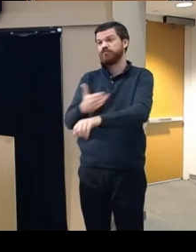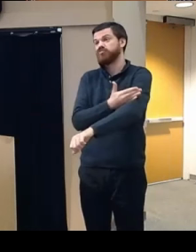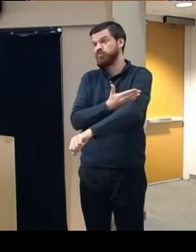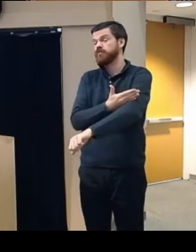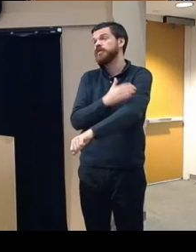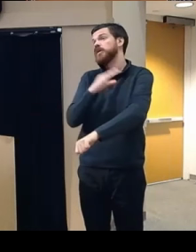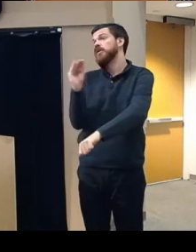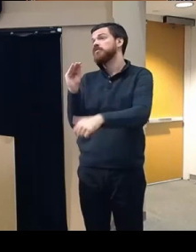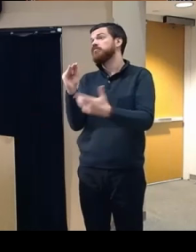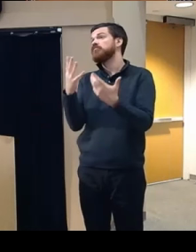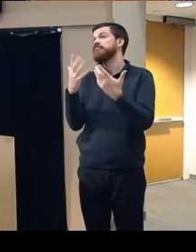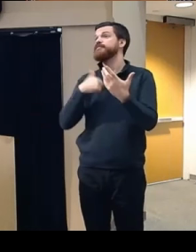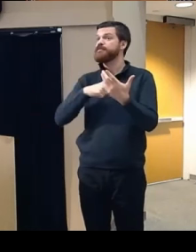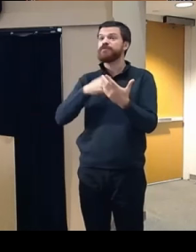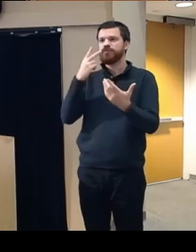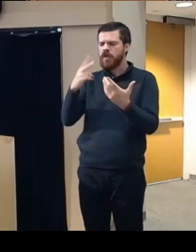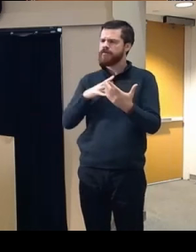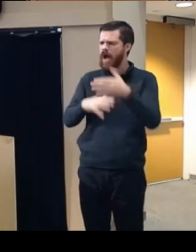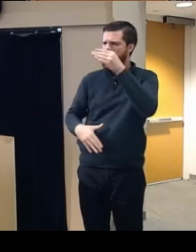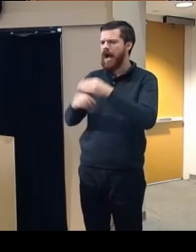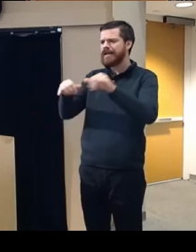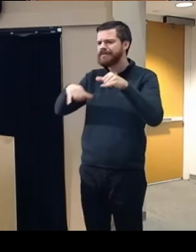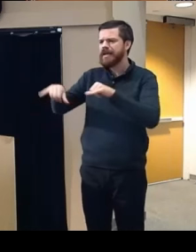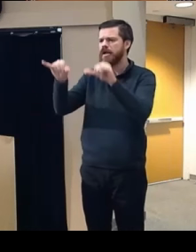definitely you know when we're looking at adding different standardized measures adding those in